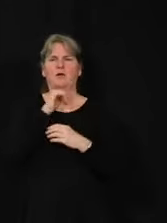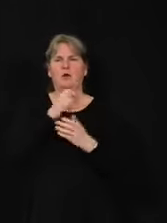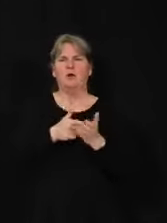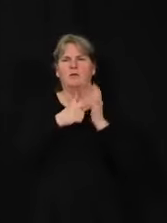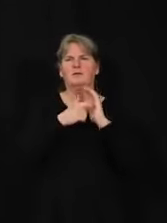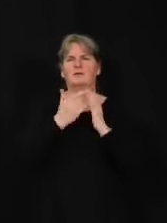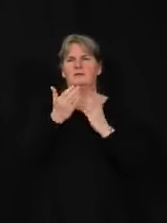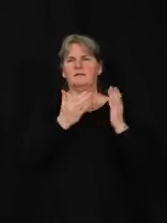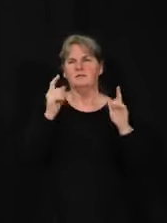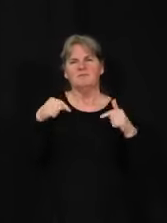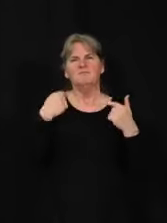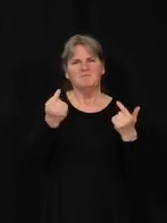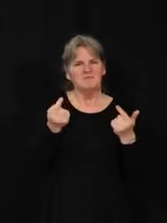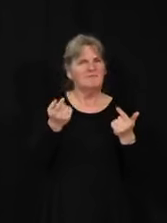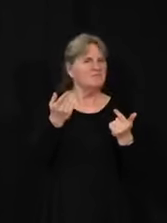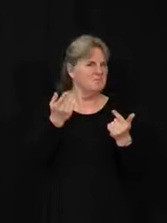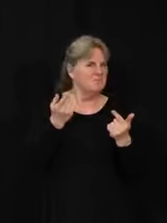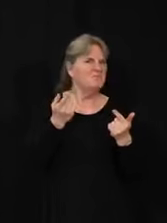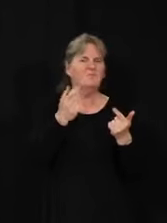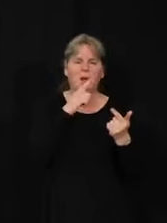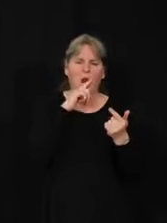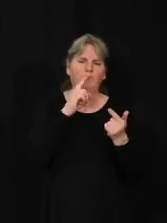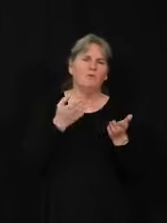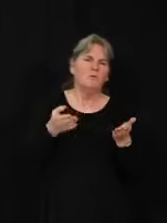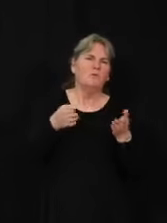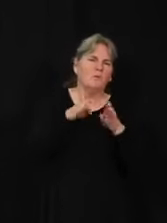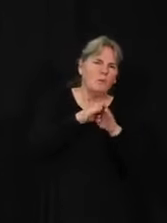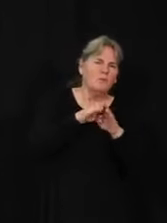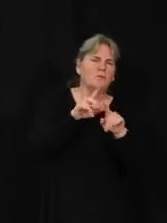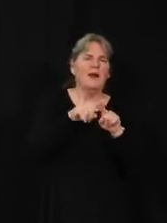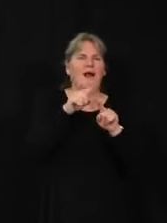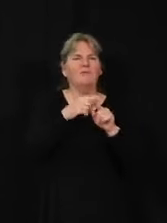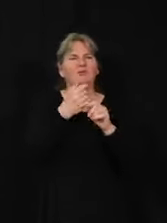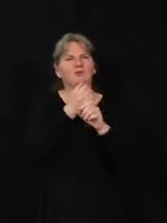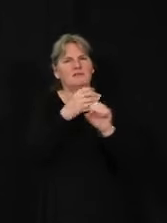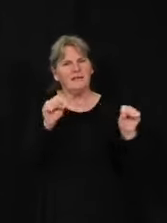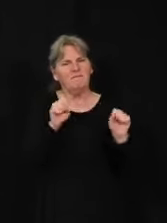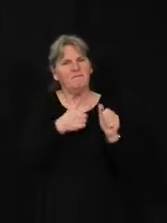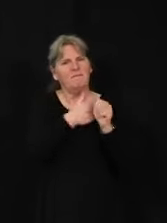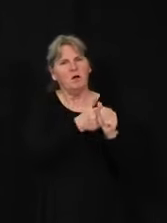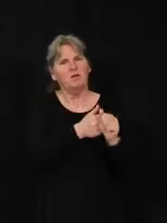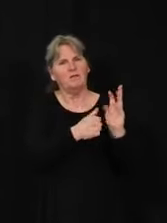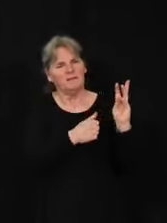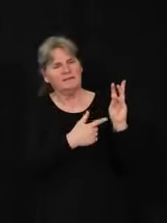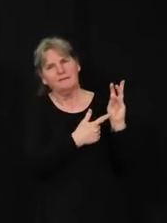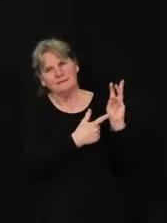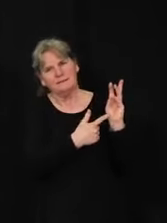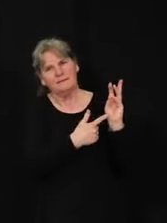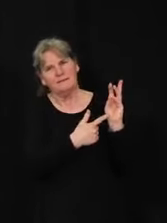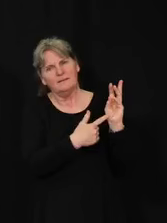nonessential services that we have already said did not have to close. Just making sure they are adhering the guidelines and that